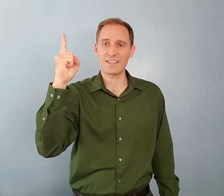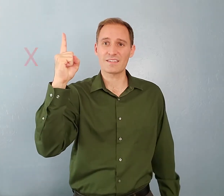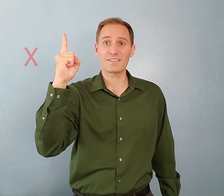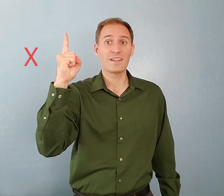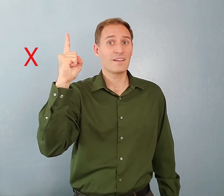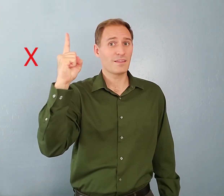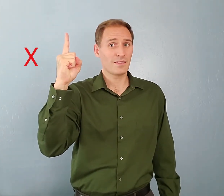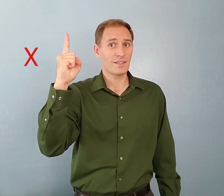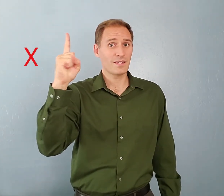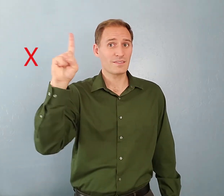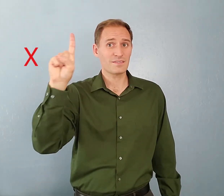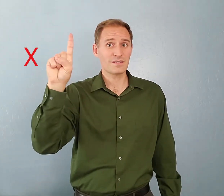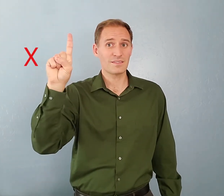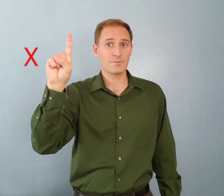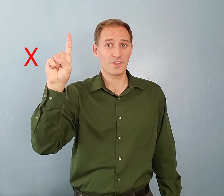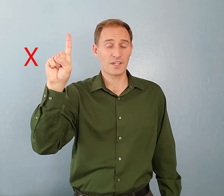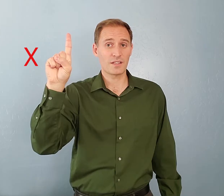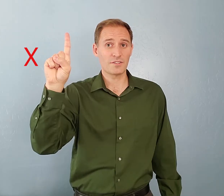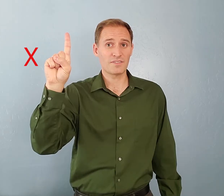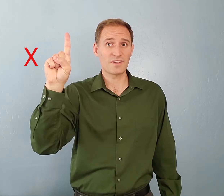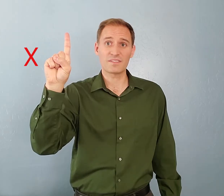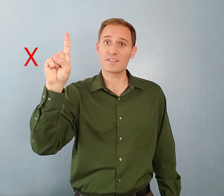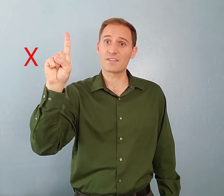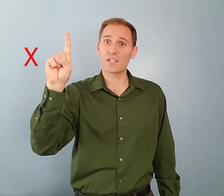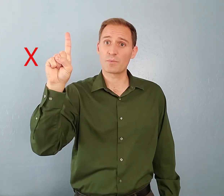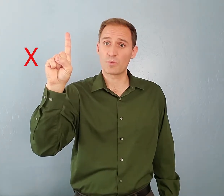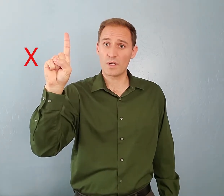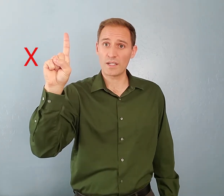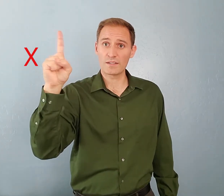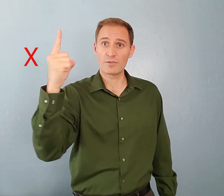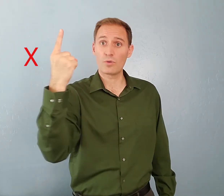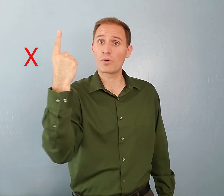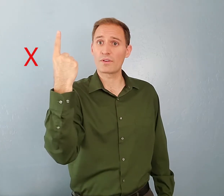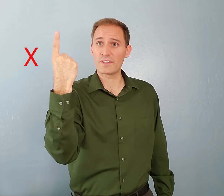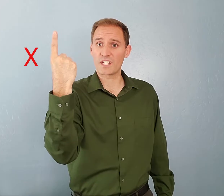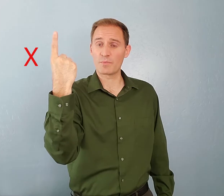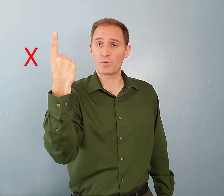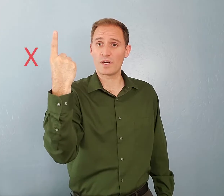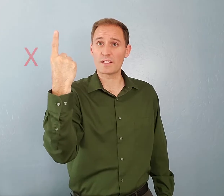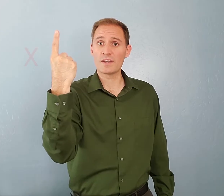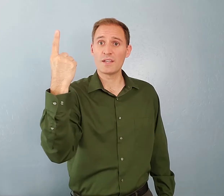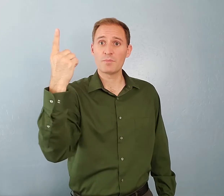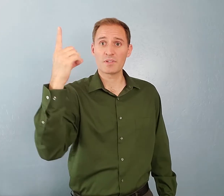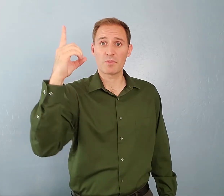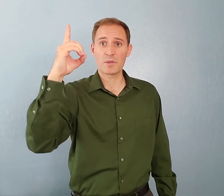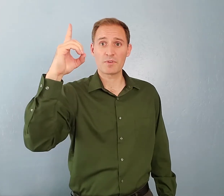this with a closed fist is the number one or the number one, but remember that